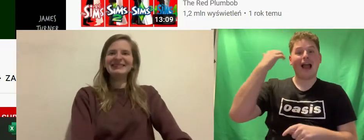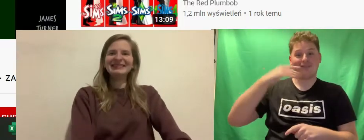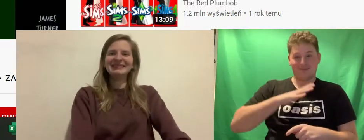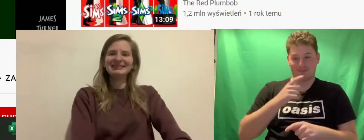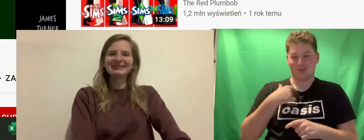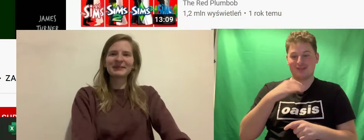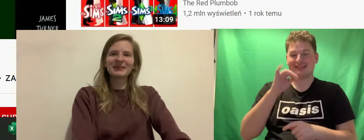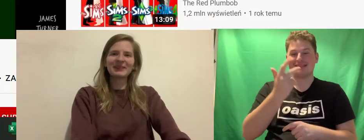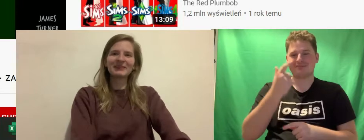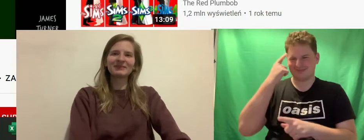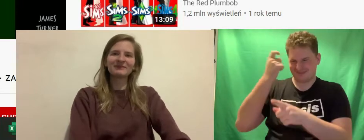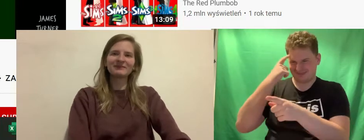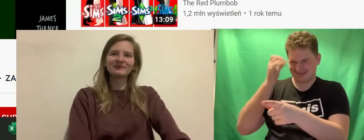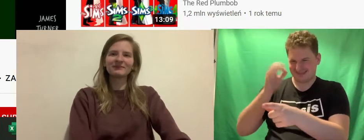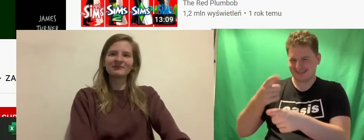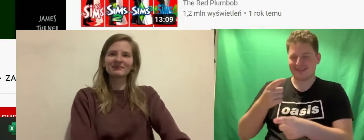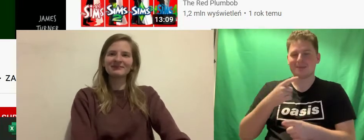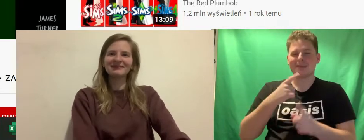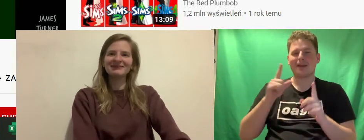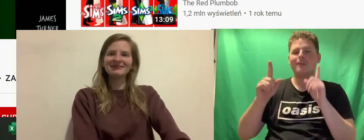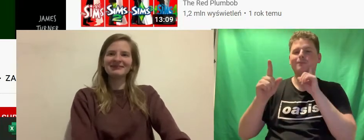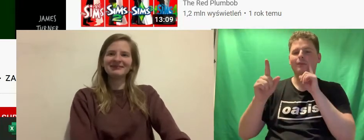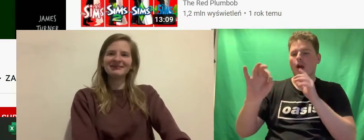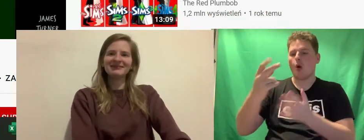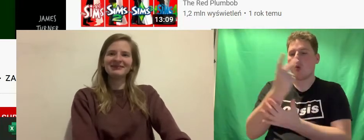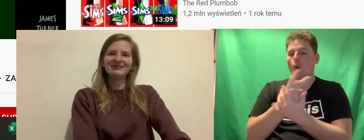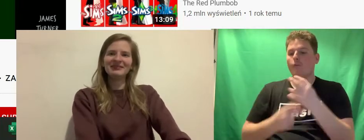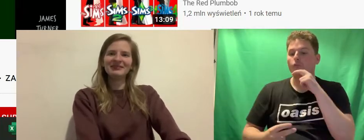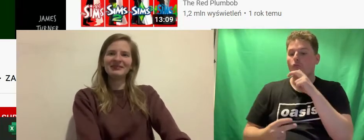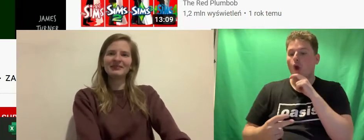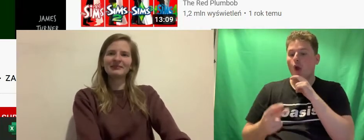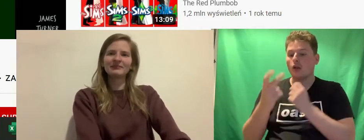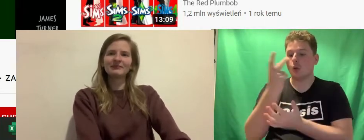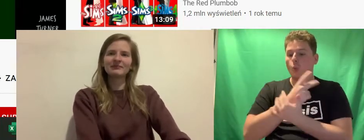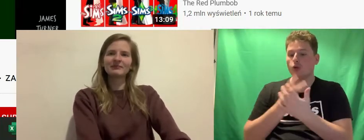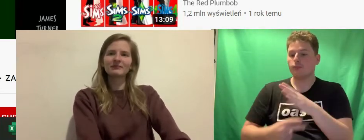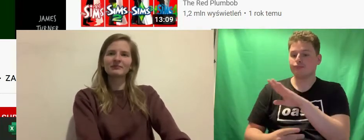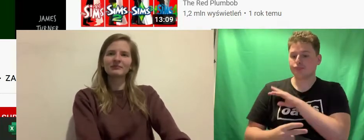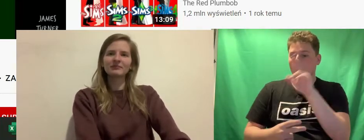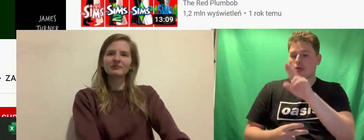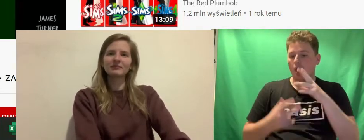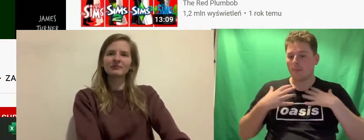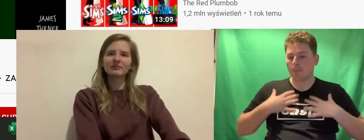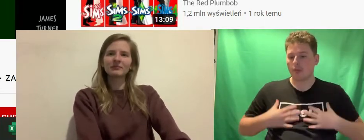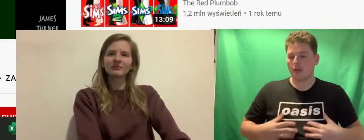A: I was playing Sims 4 on pc, some boy drowned in the pool. Do you remember Kamo, did you watch me play?